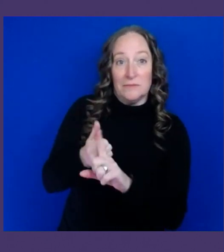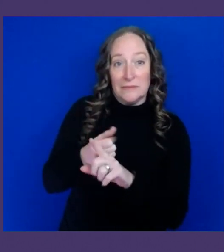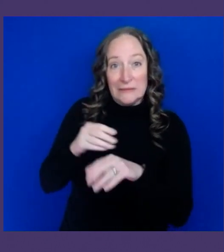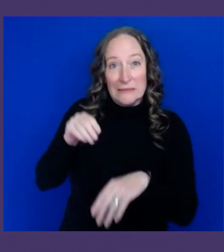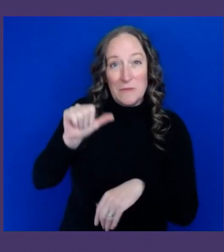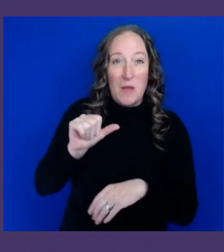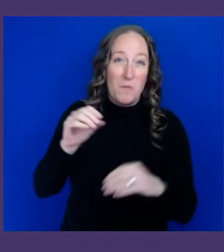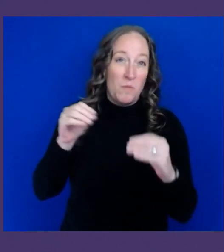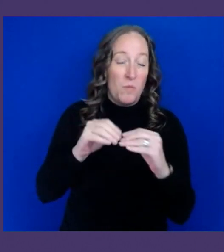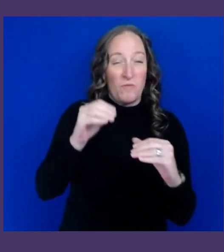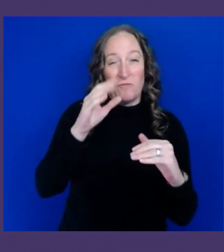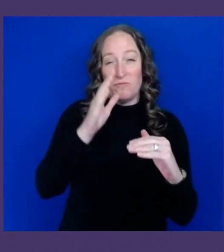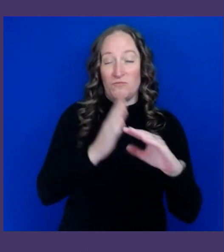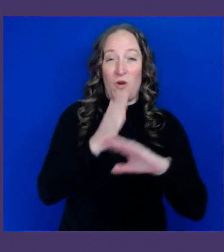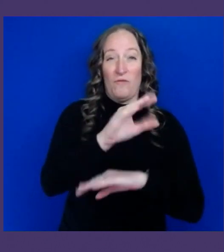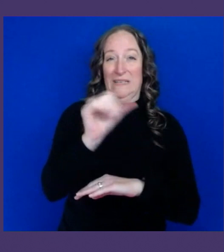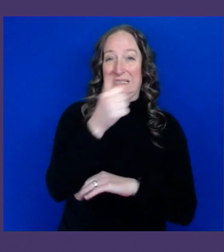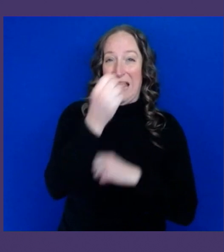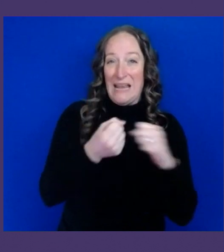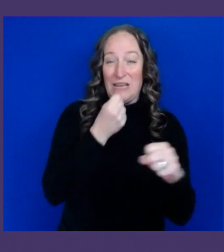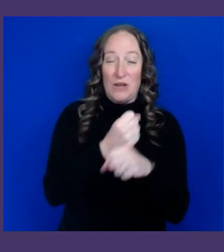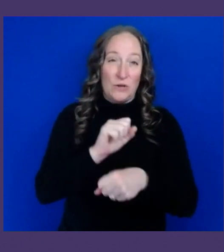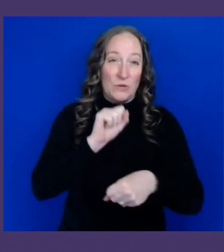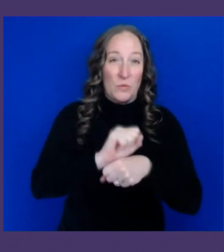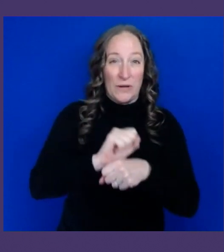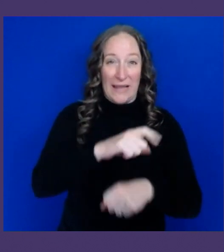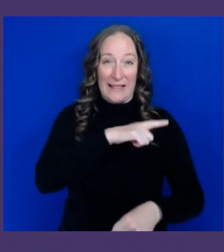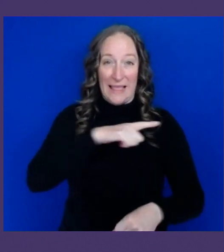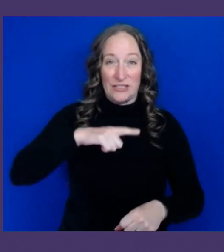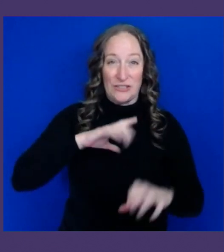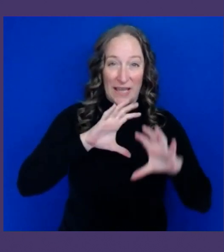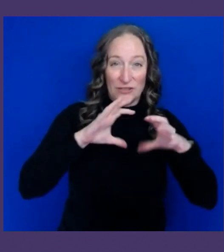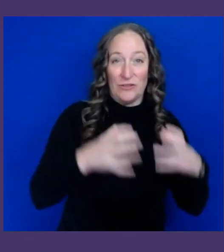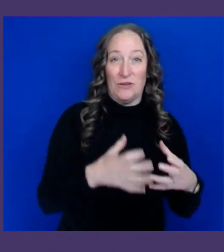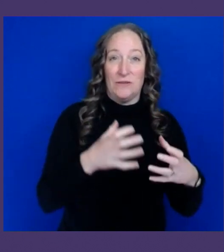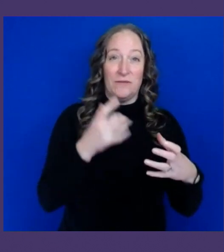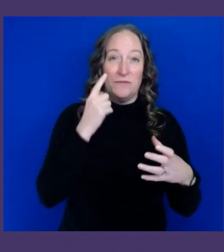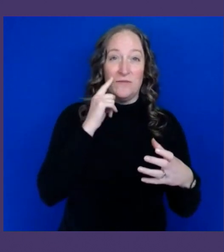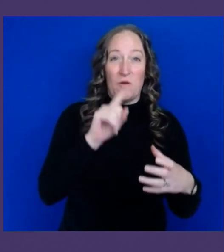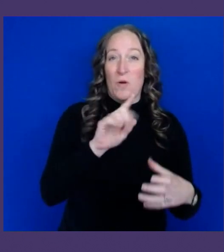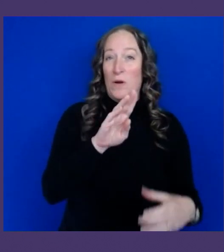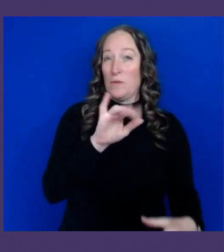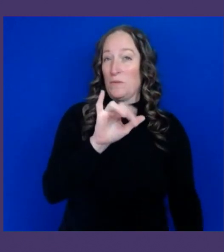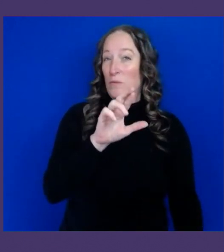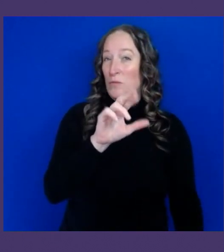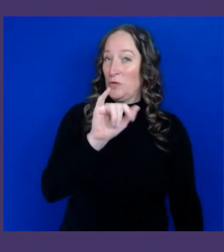the Legislative Assembly for British Columbia, and she held a number of government appointments.